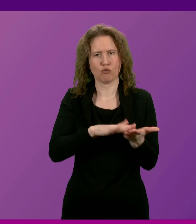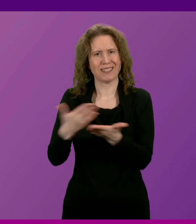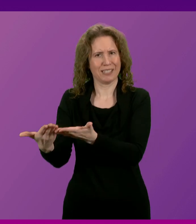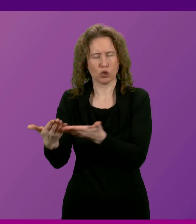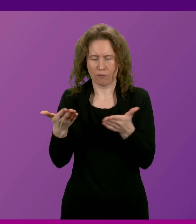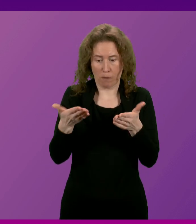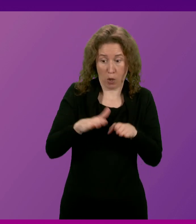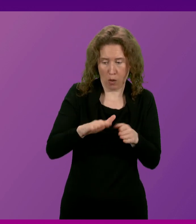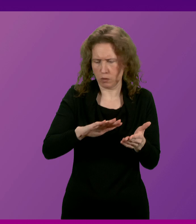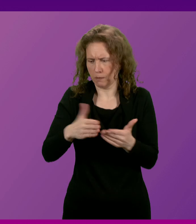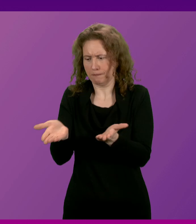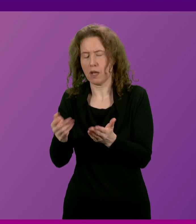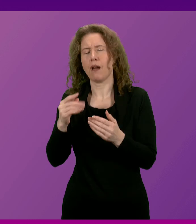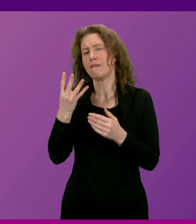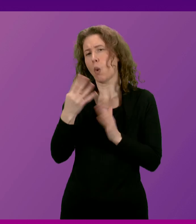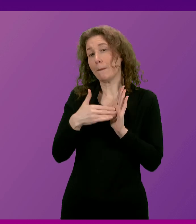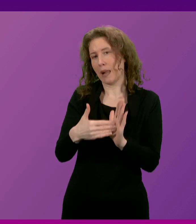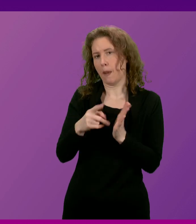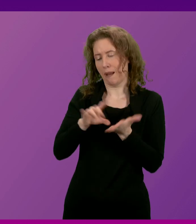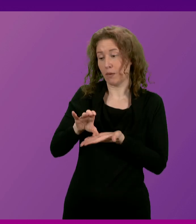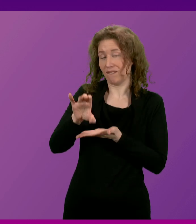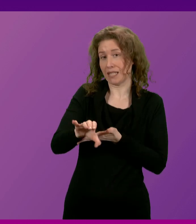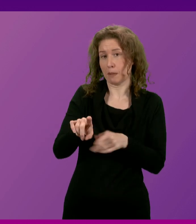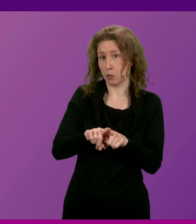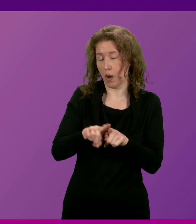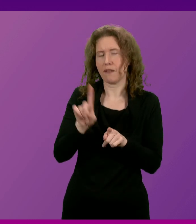In addition, there will be £4 million of investment in the skills transition centre